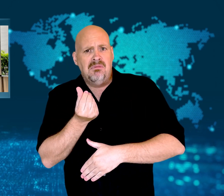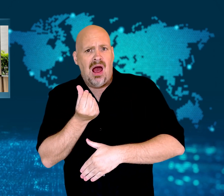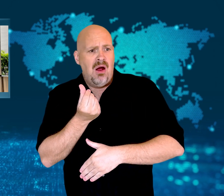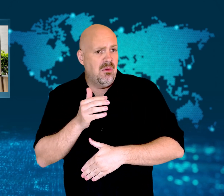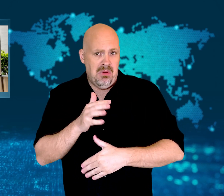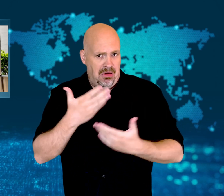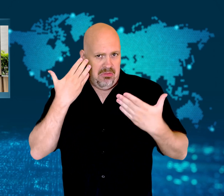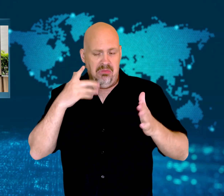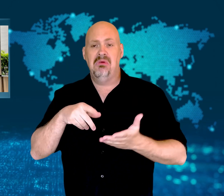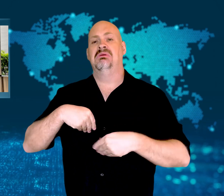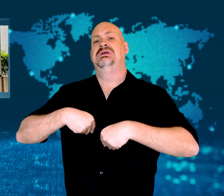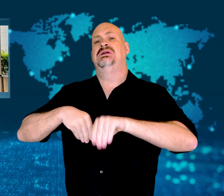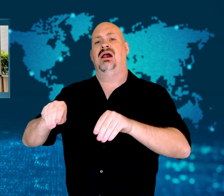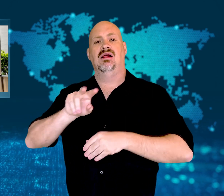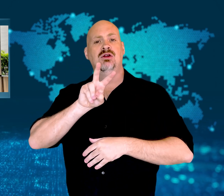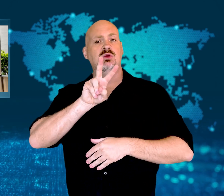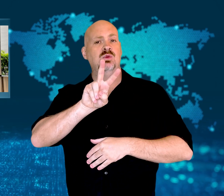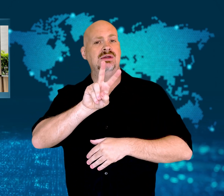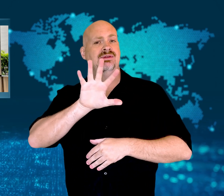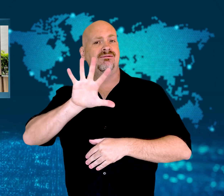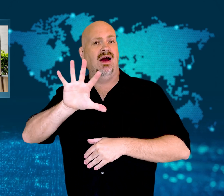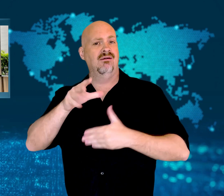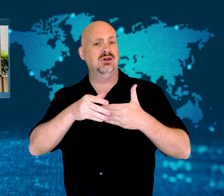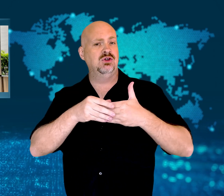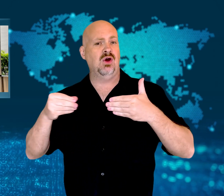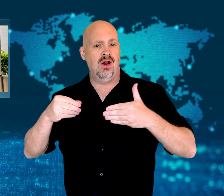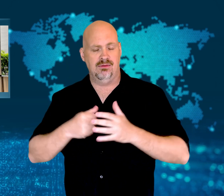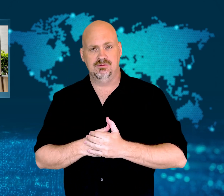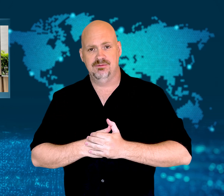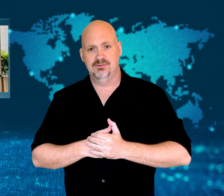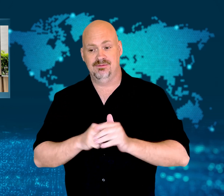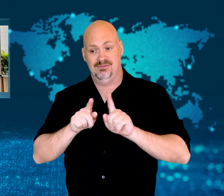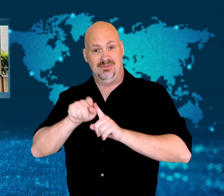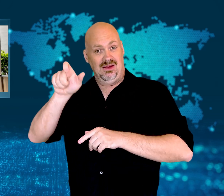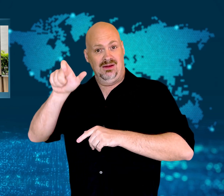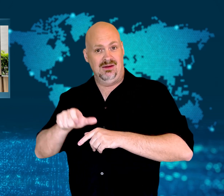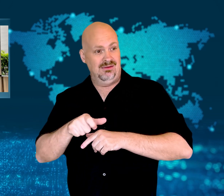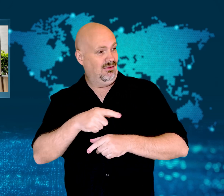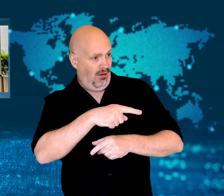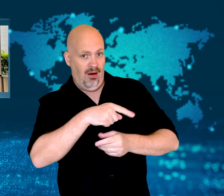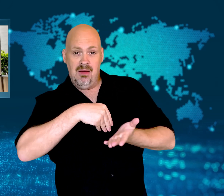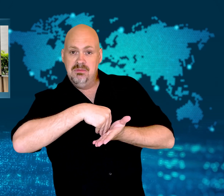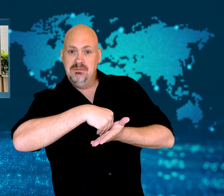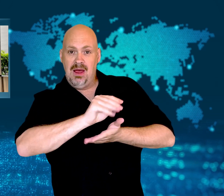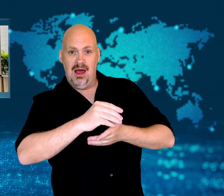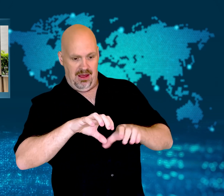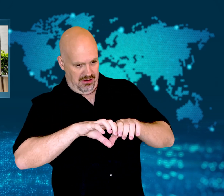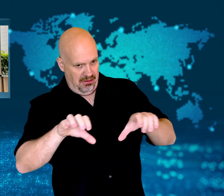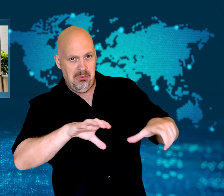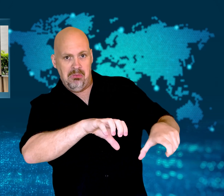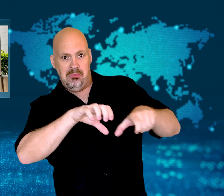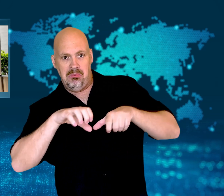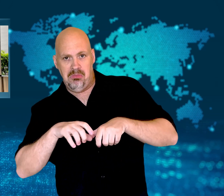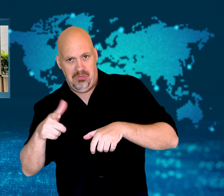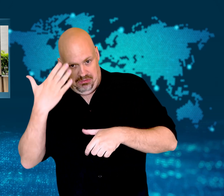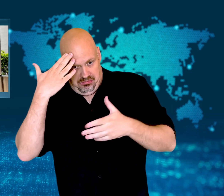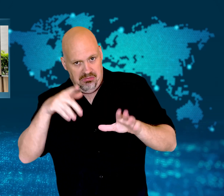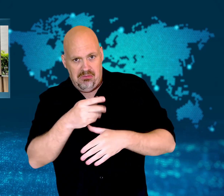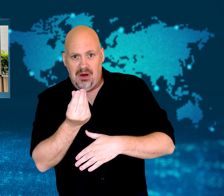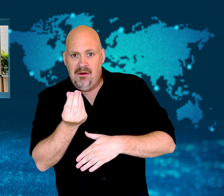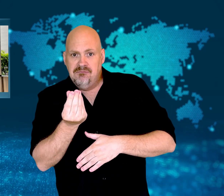The thieves didn't realize its value and sold it for $25 USD.